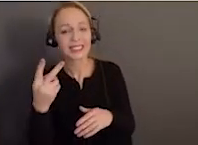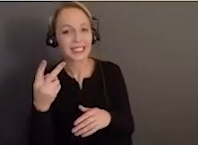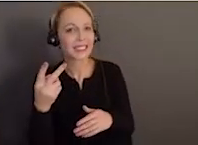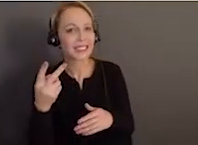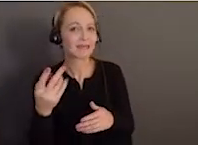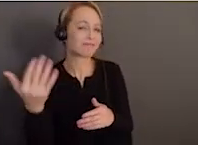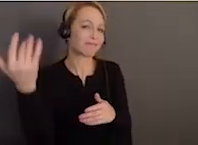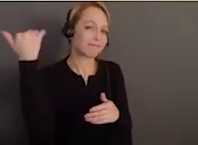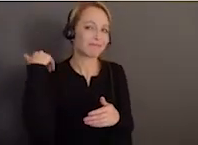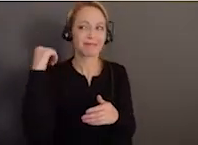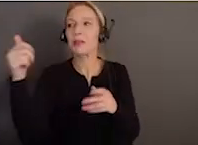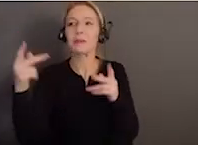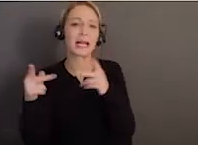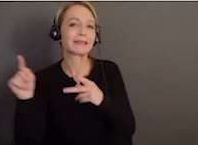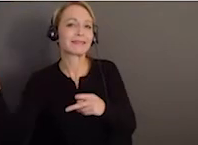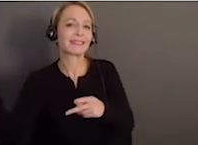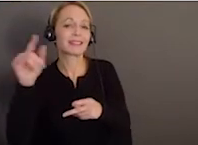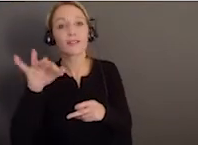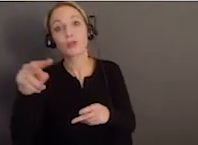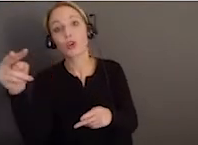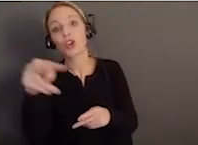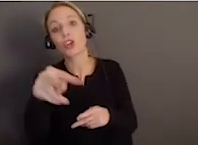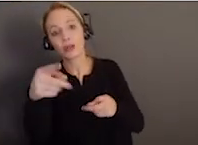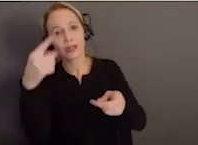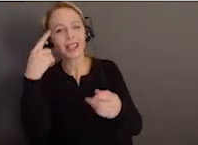IF YOU LOOK AT THIS YOU MAY BE, I DON'T KNOW IF I CAN MAKE THAT.